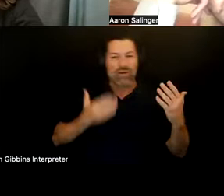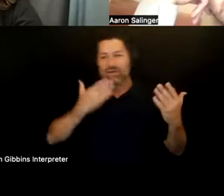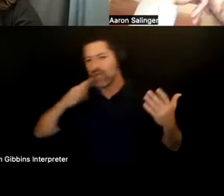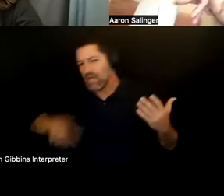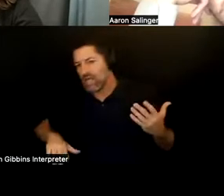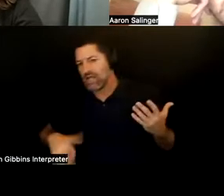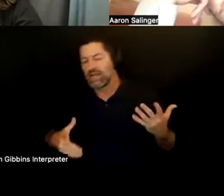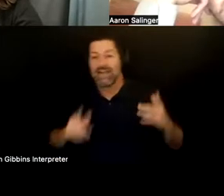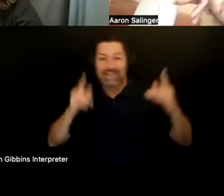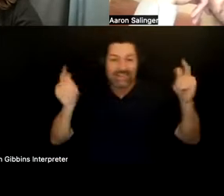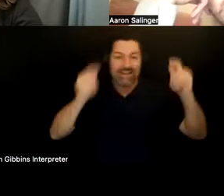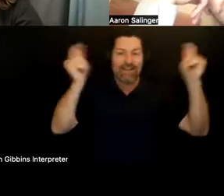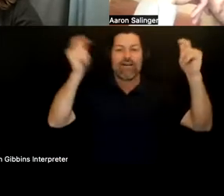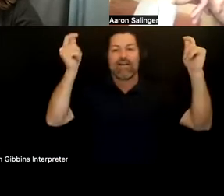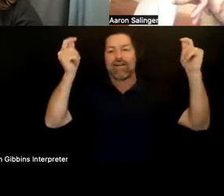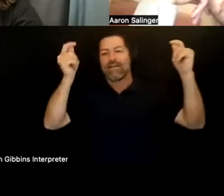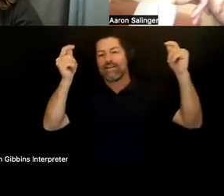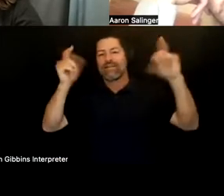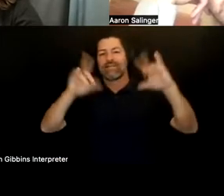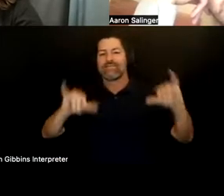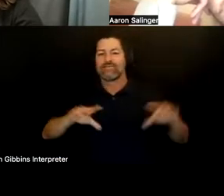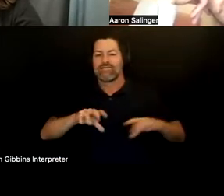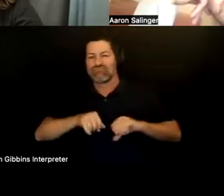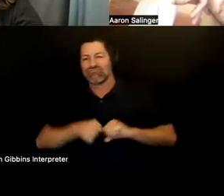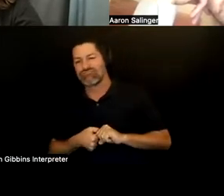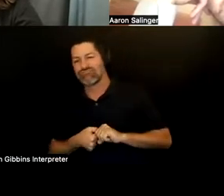celebrating but we're also mourning the Egyptians who were killed.